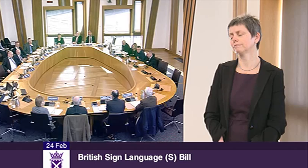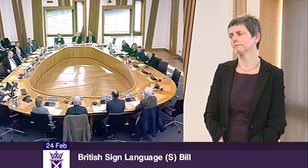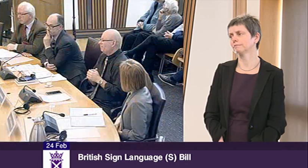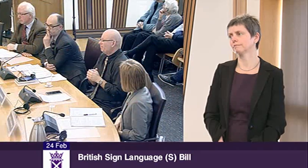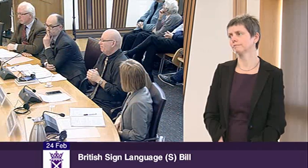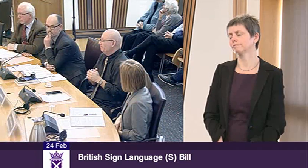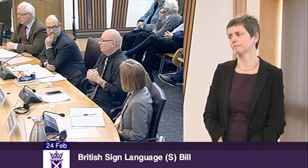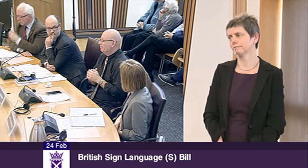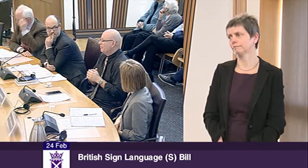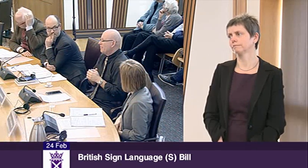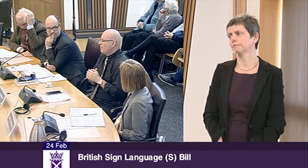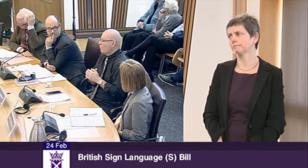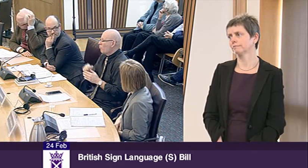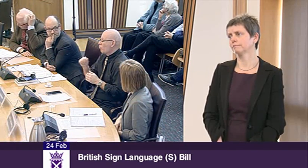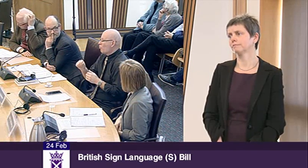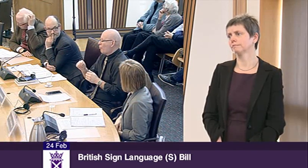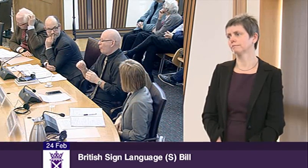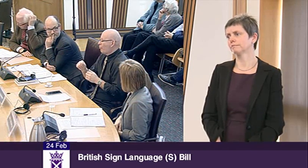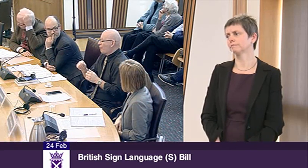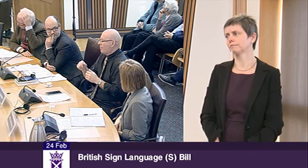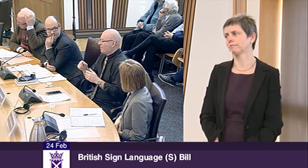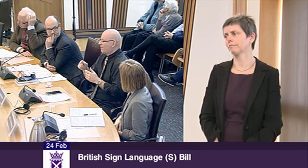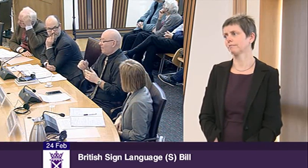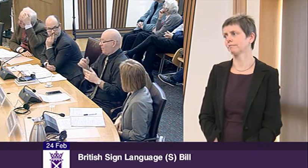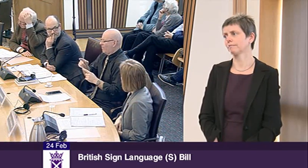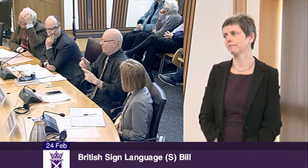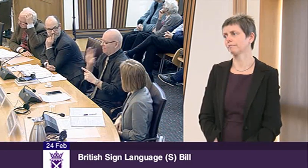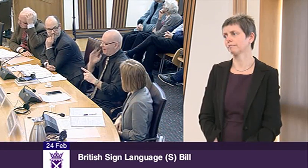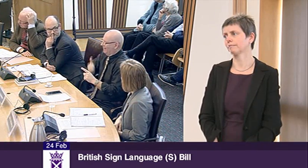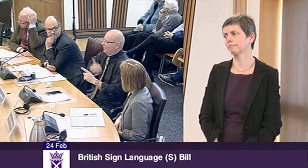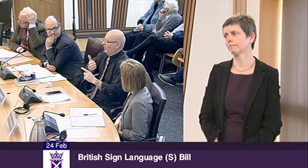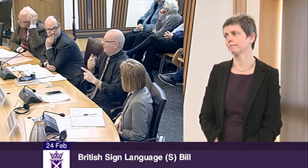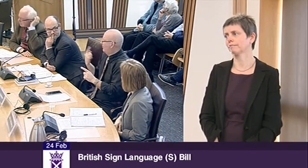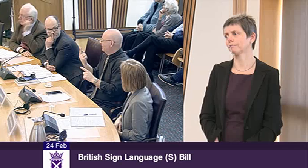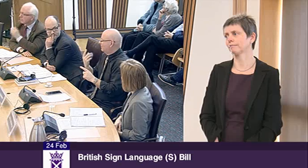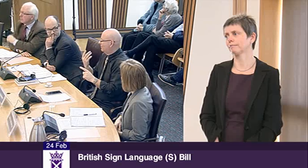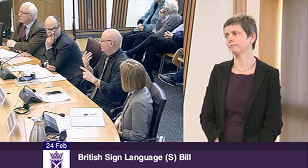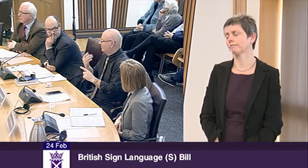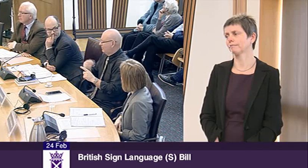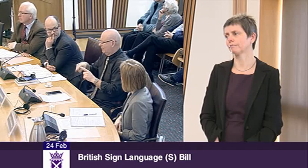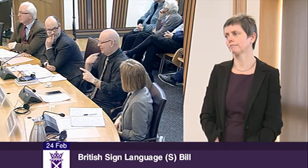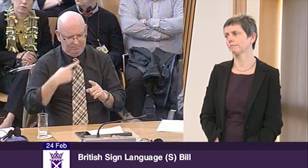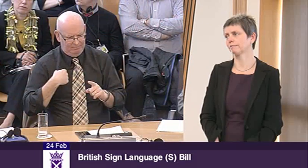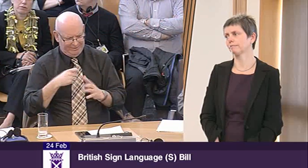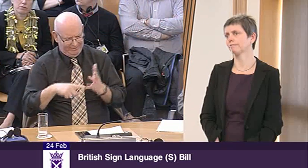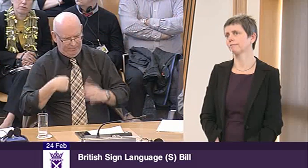separate. Clark Denmark: I want to add to what Carly Brownlie has just said. You heard earlier